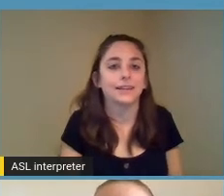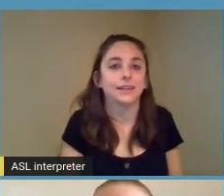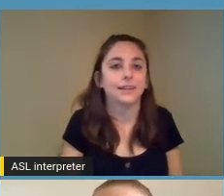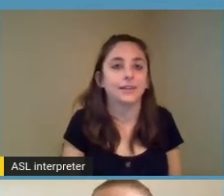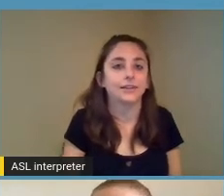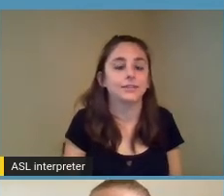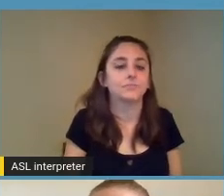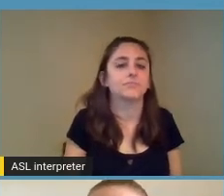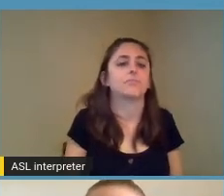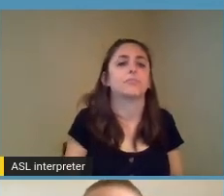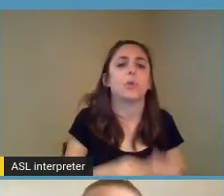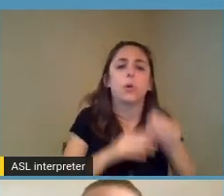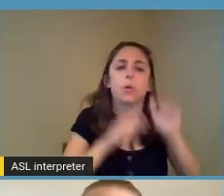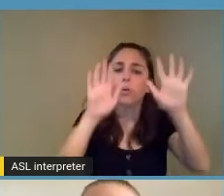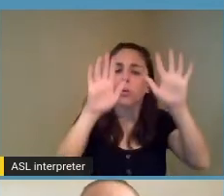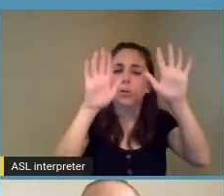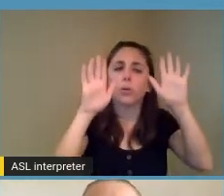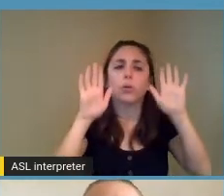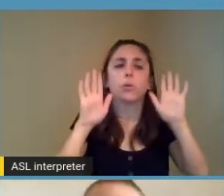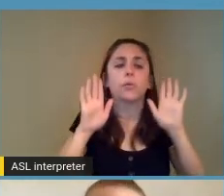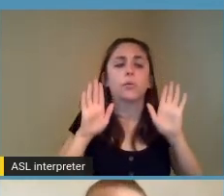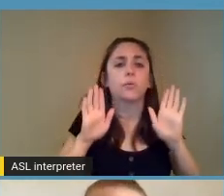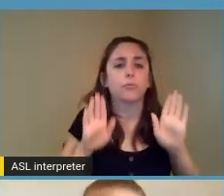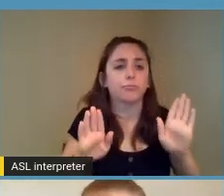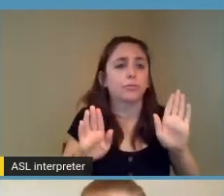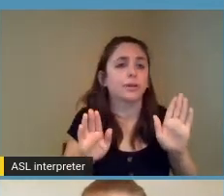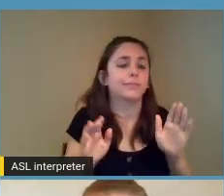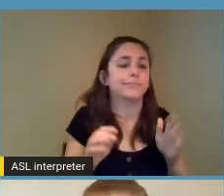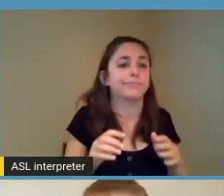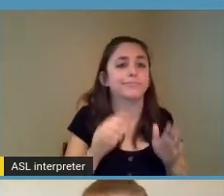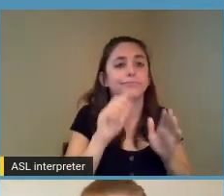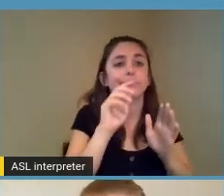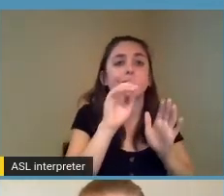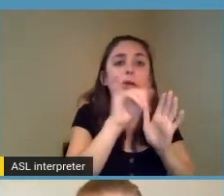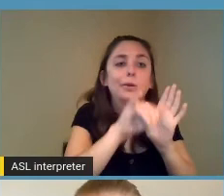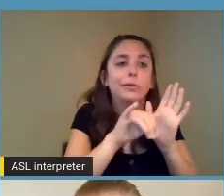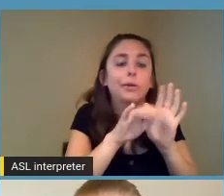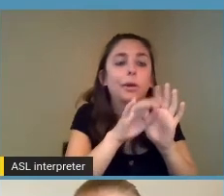really excellent set of tutorials on their website so if you go on there you can download,